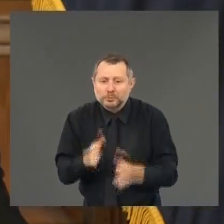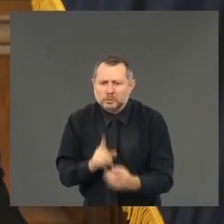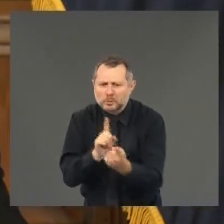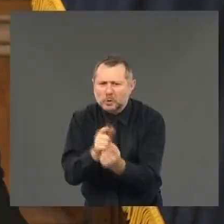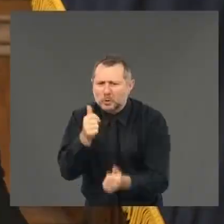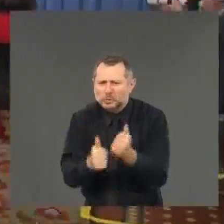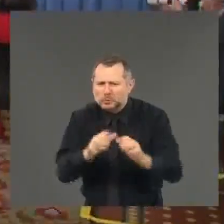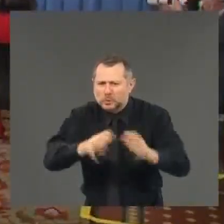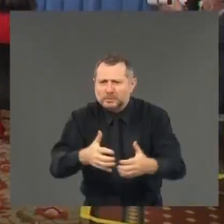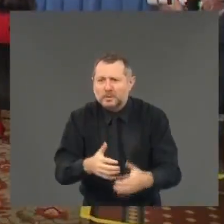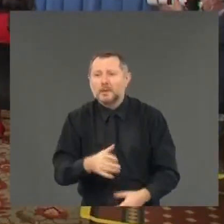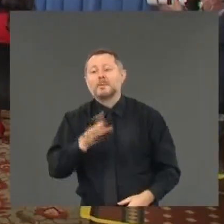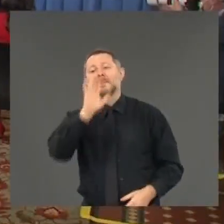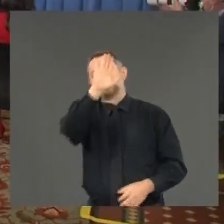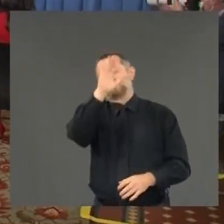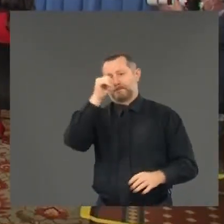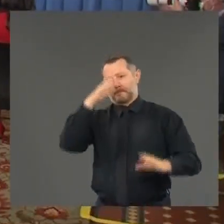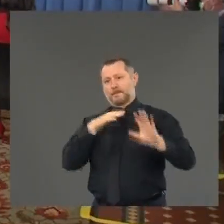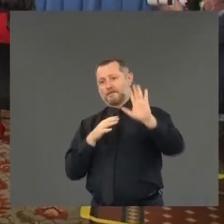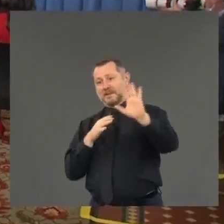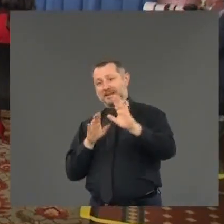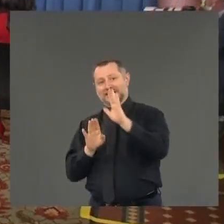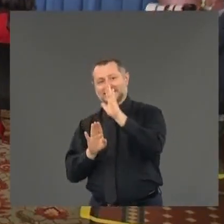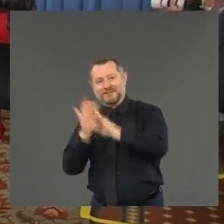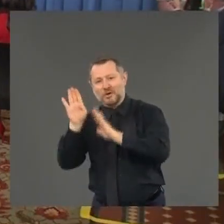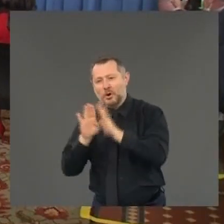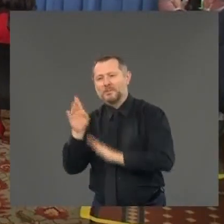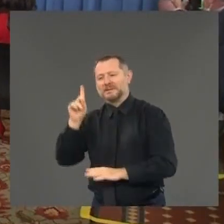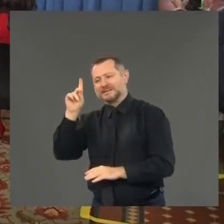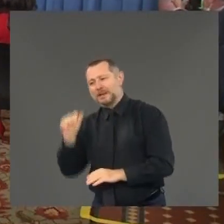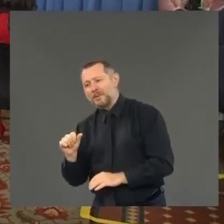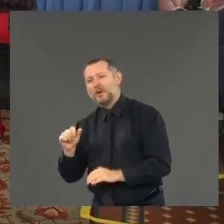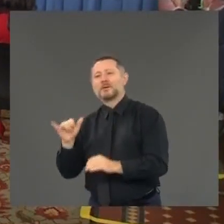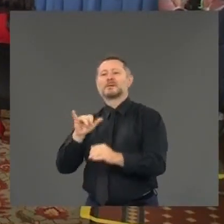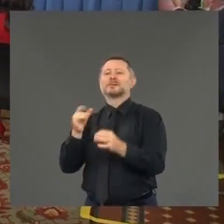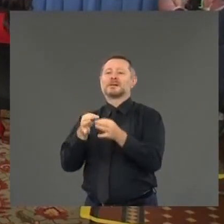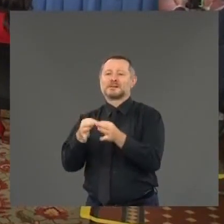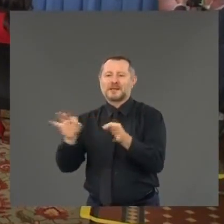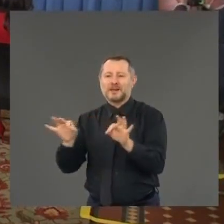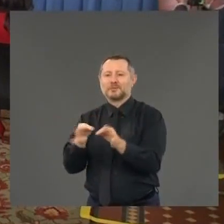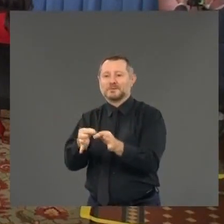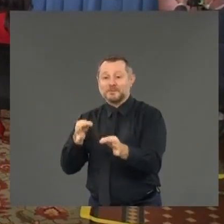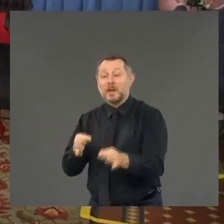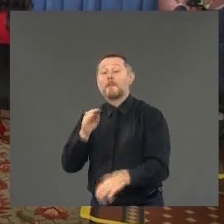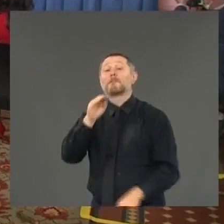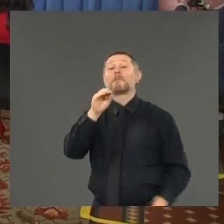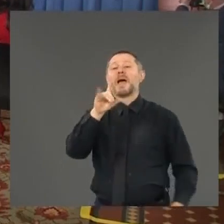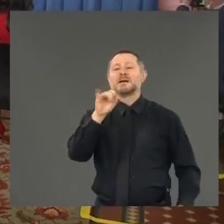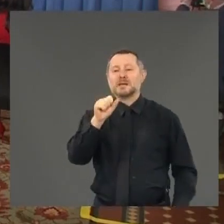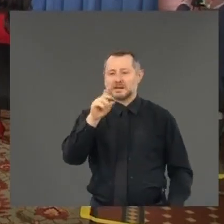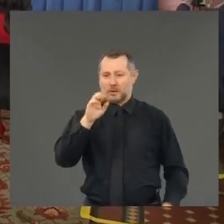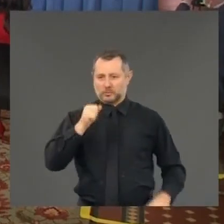LOOKING FOR? IN-PERSON EDUCATION FOR WHICH POPULATION?